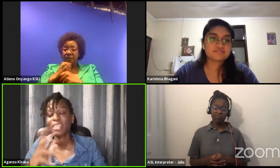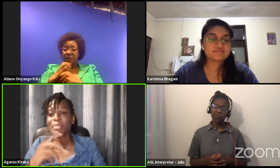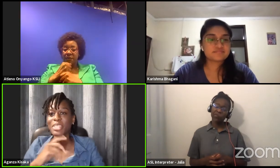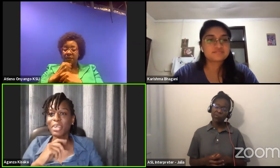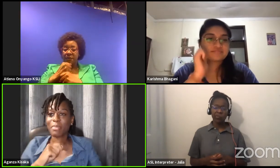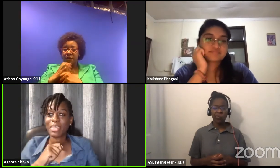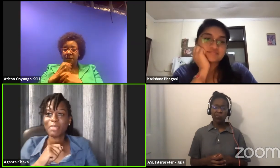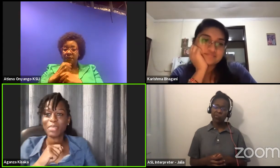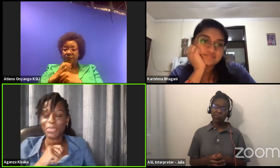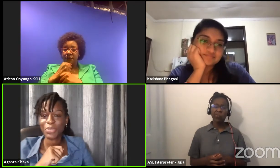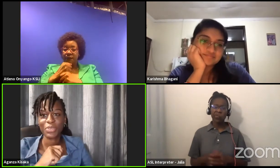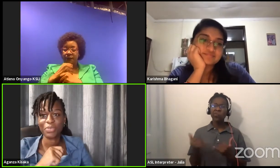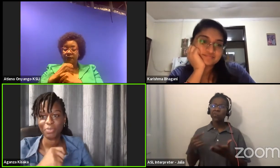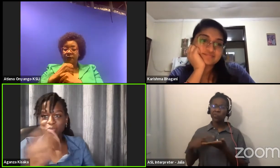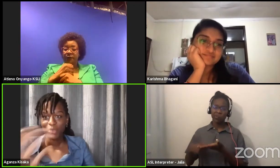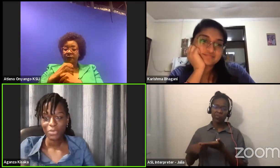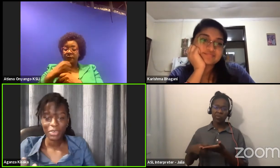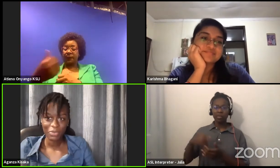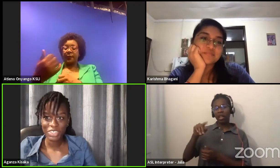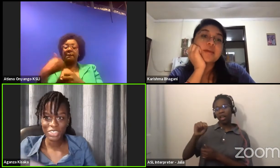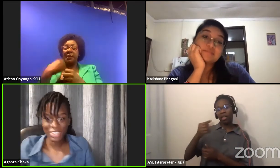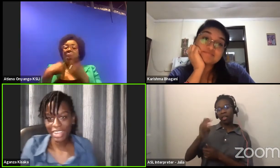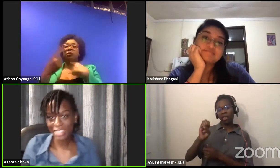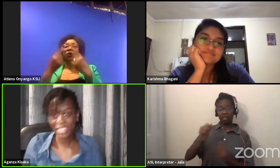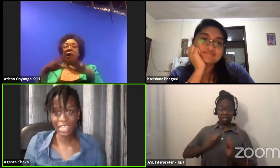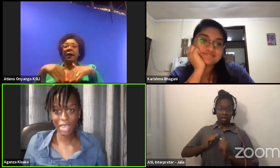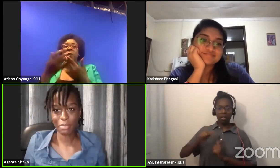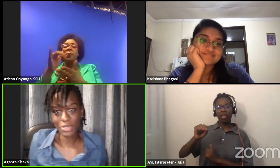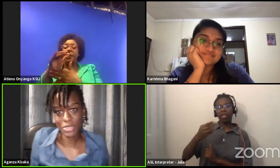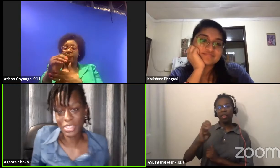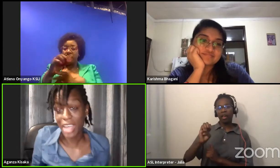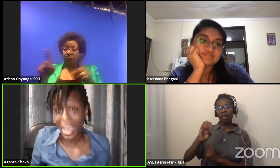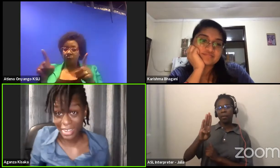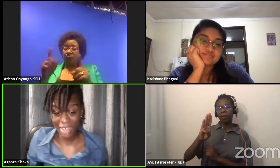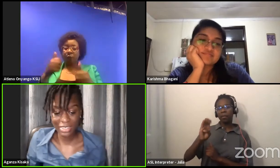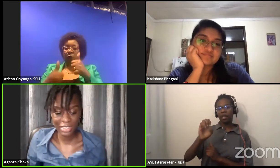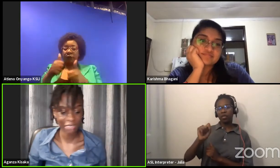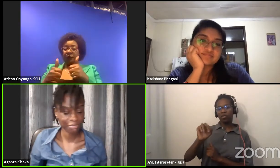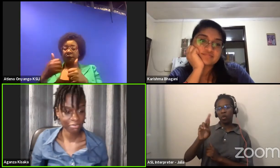let me talk about the Betrothal, which you directed I produced and acted in.